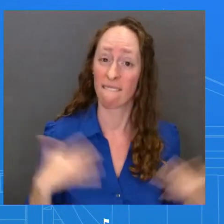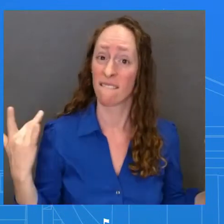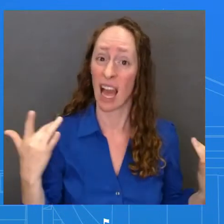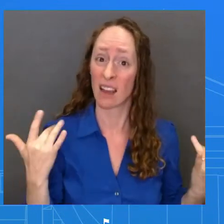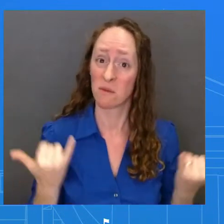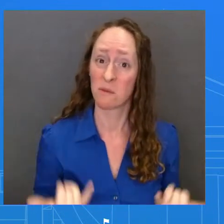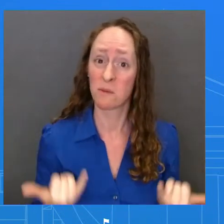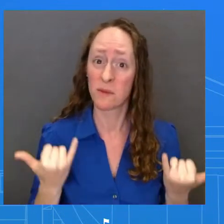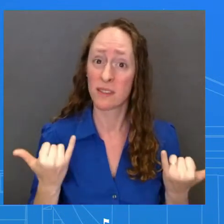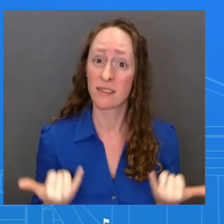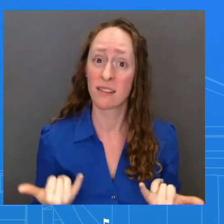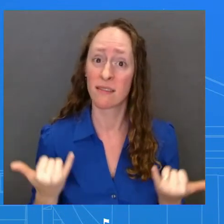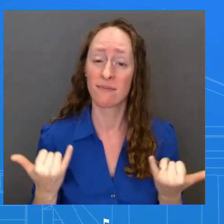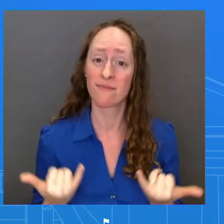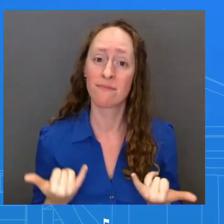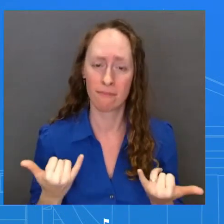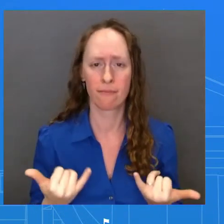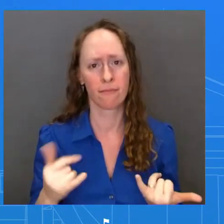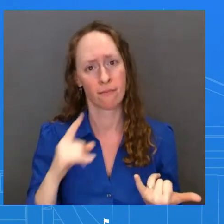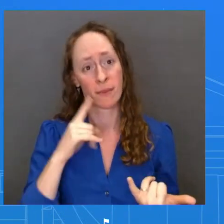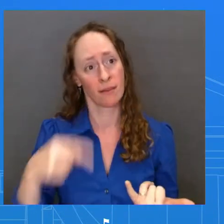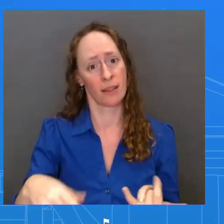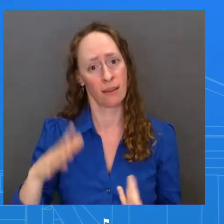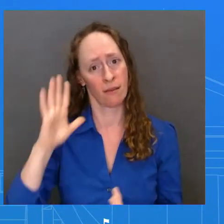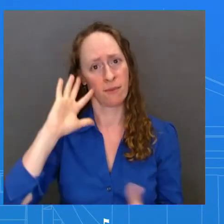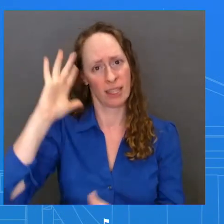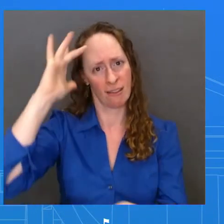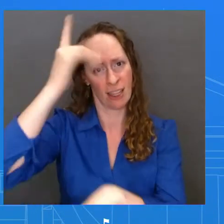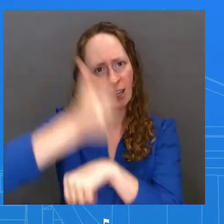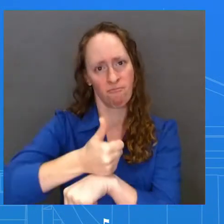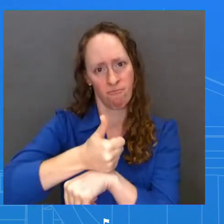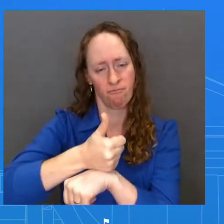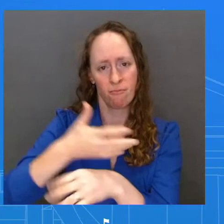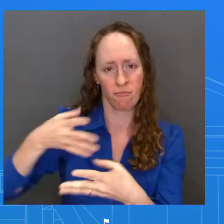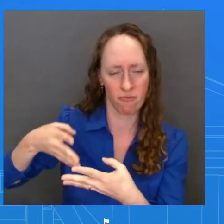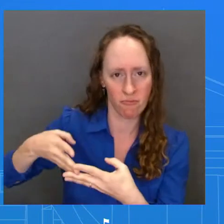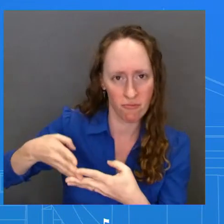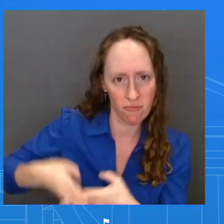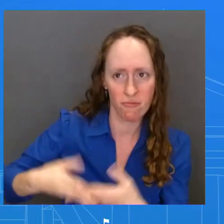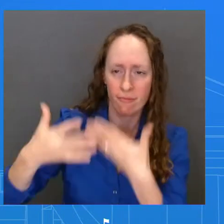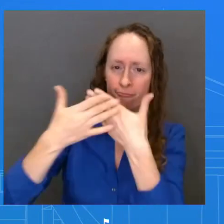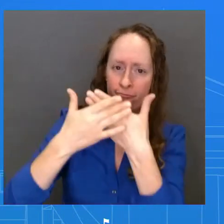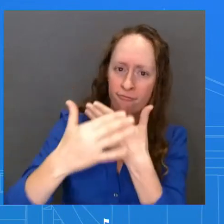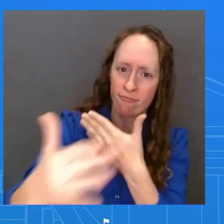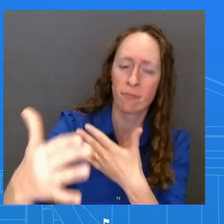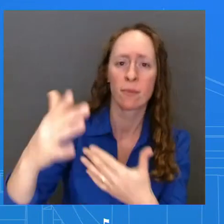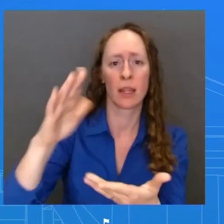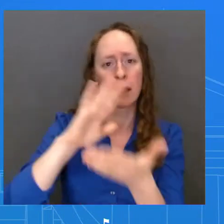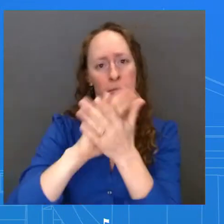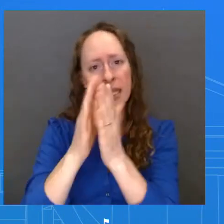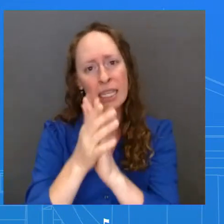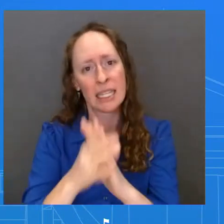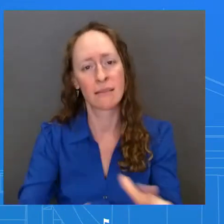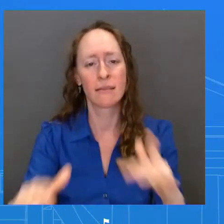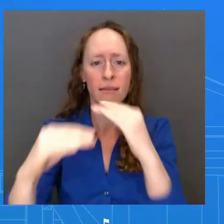Indo-Pacific and a stronger and more secure United States of America. So, this is a worthy legacy for the President,